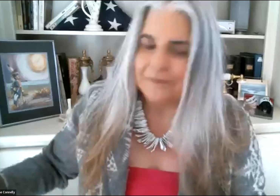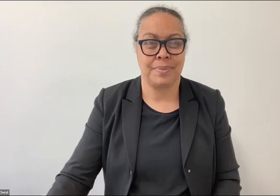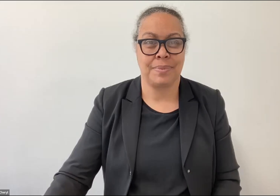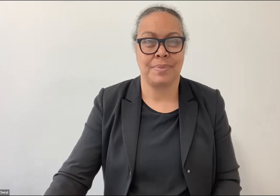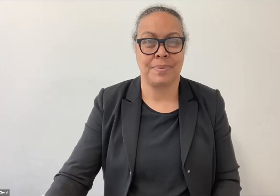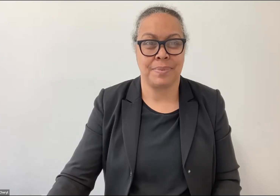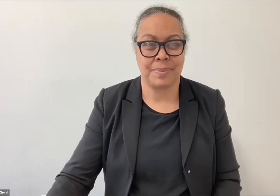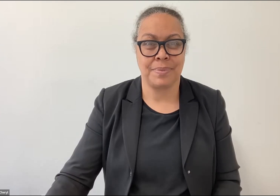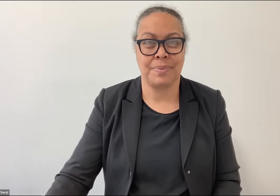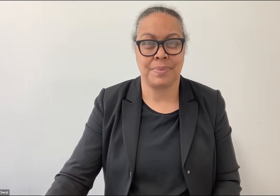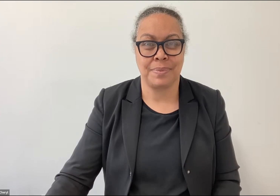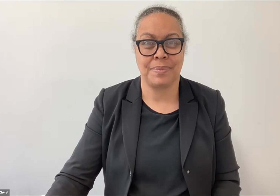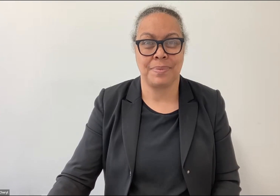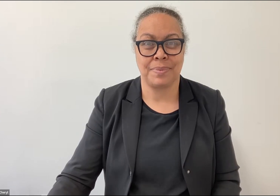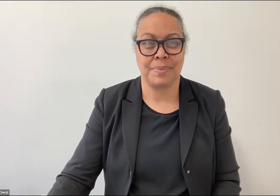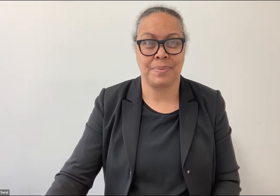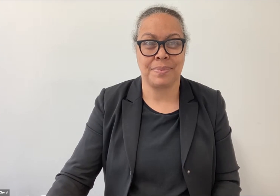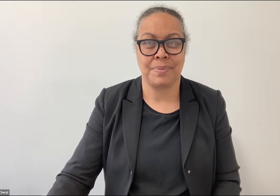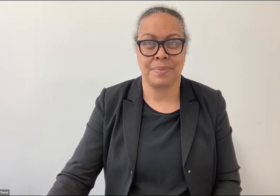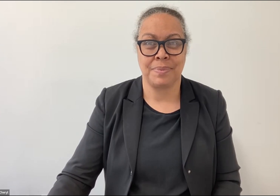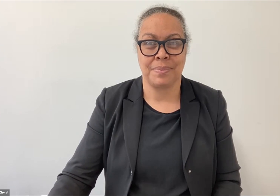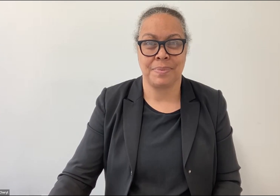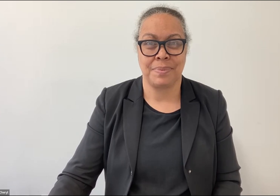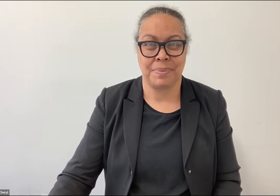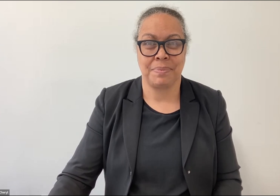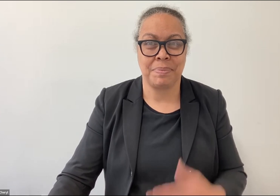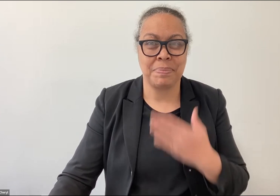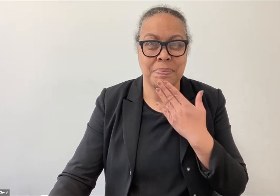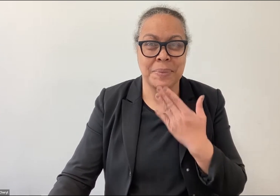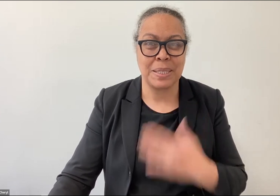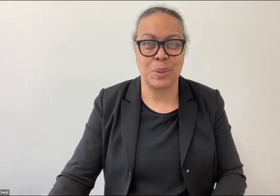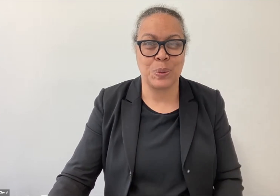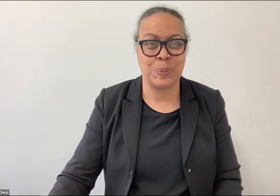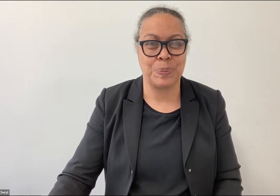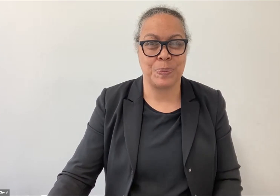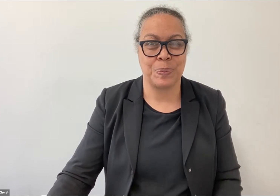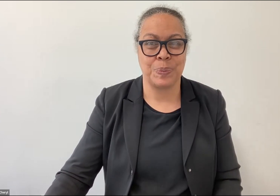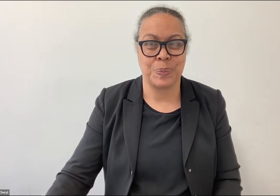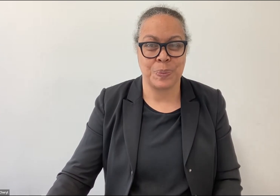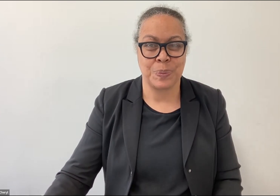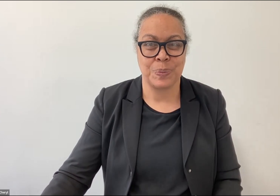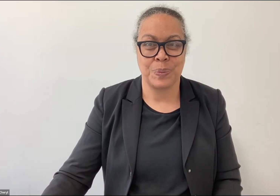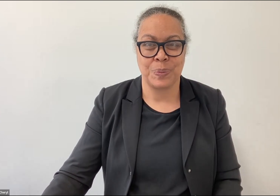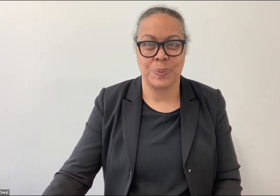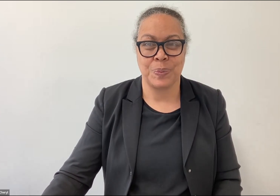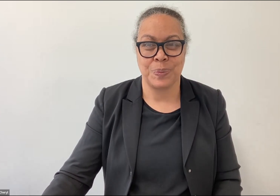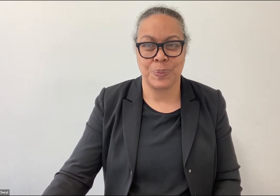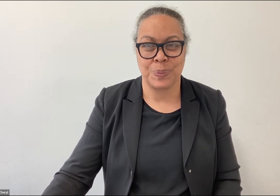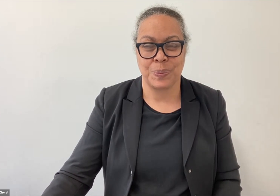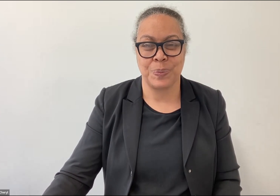Well, thank you, Dr. Barry, King Barry, and thank you all of participants for joining us.